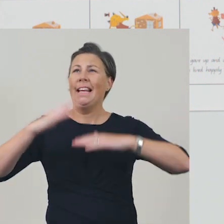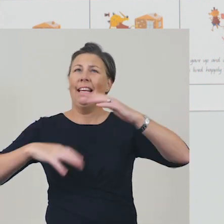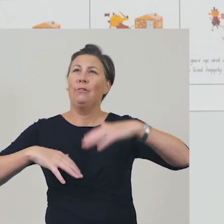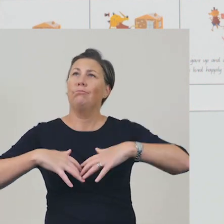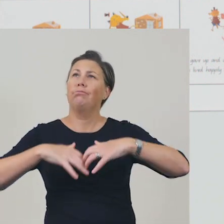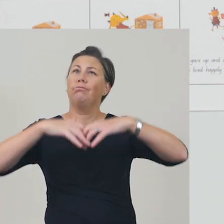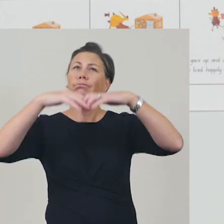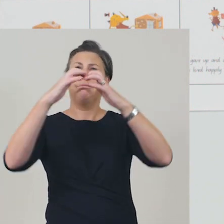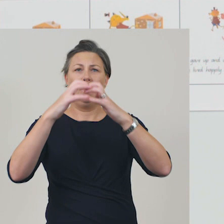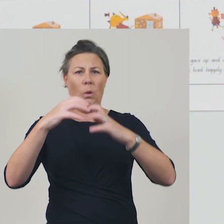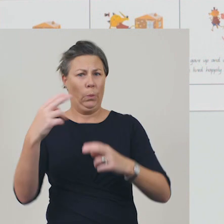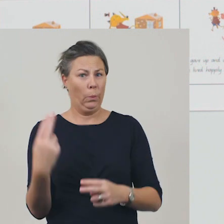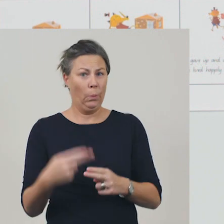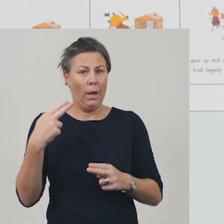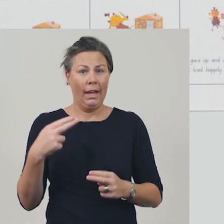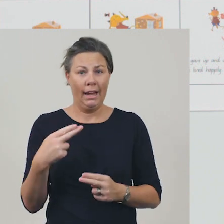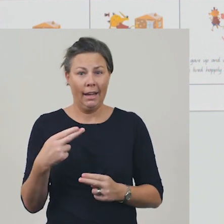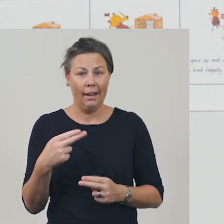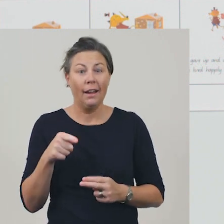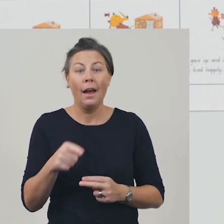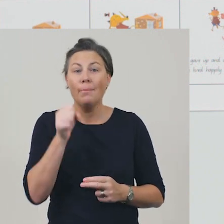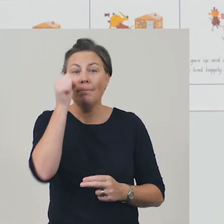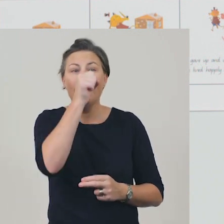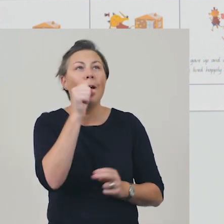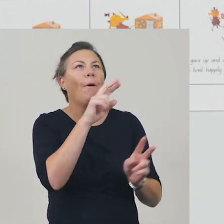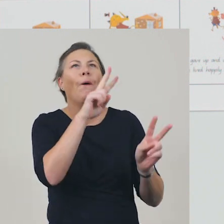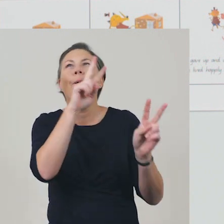She was very pleased with the house she had built.